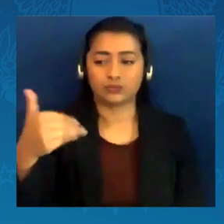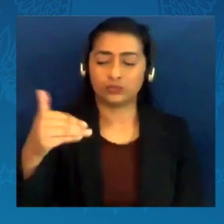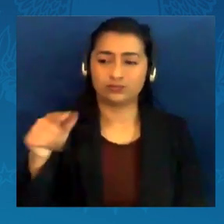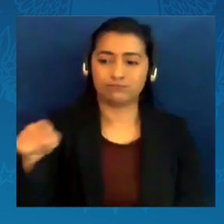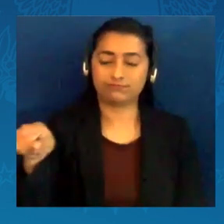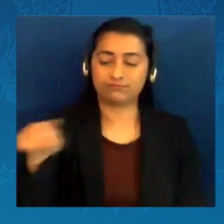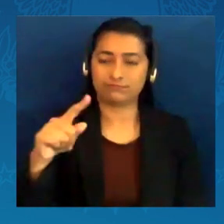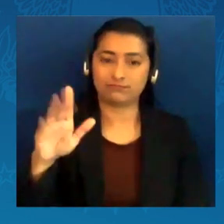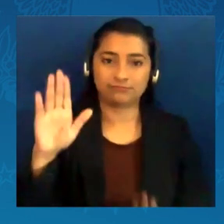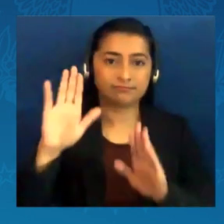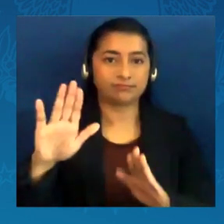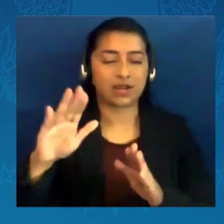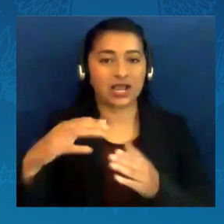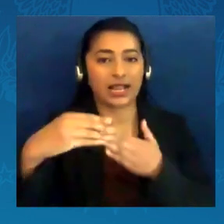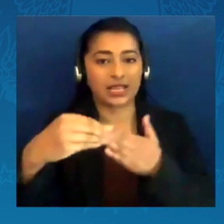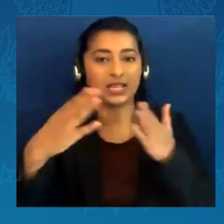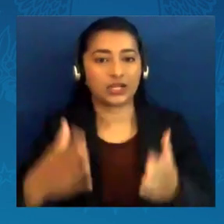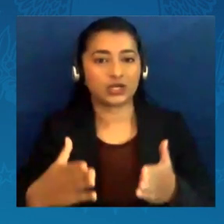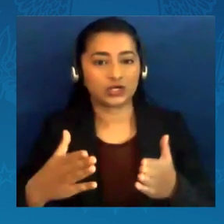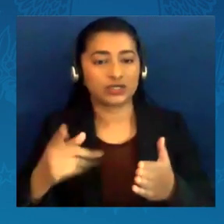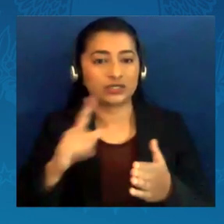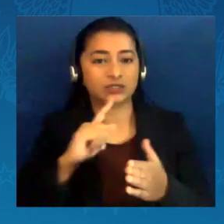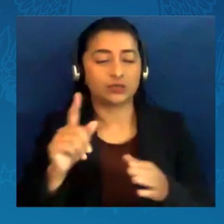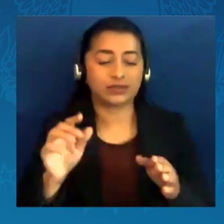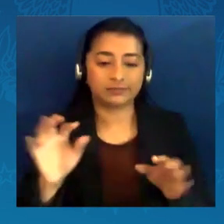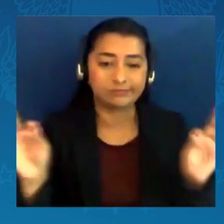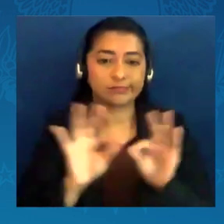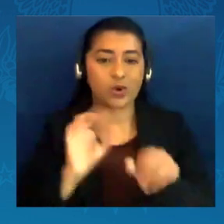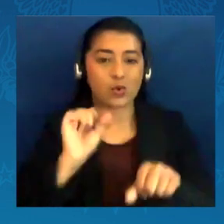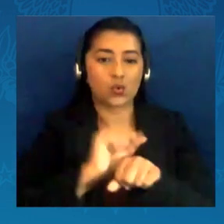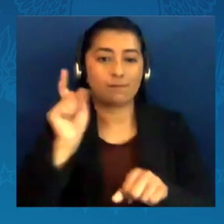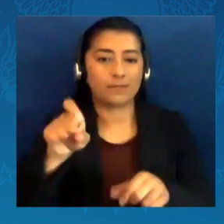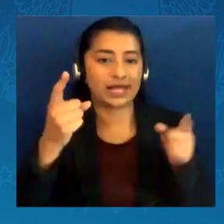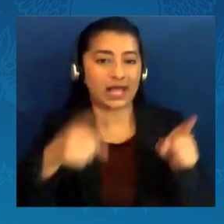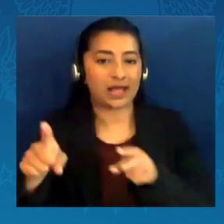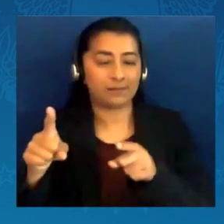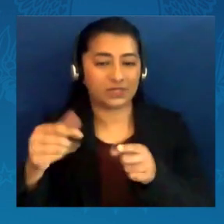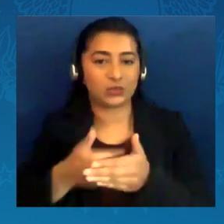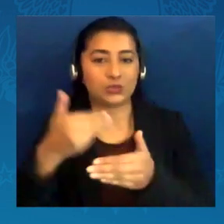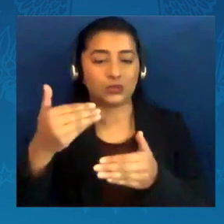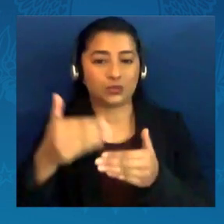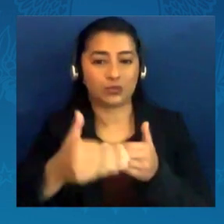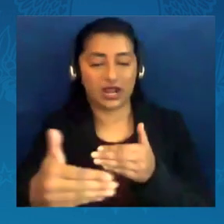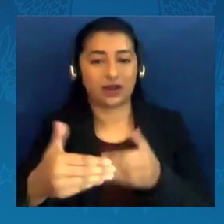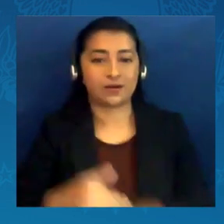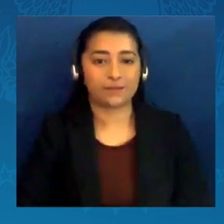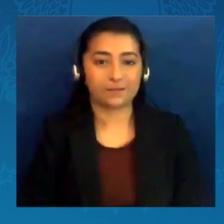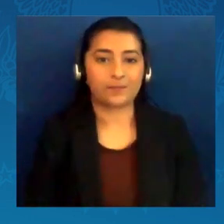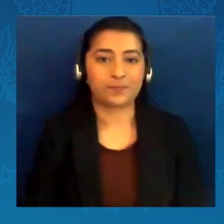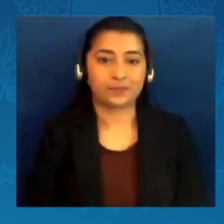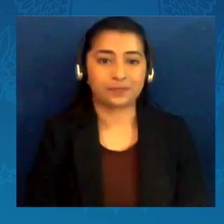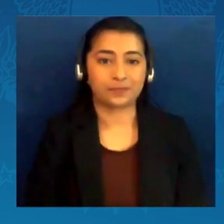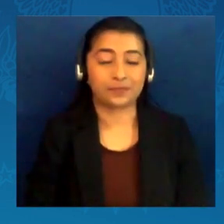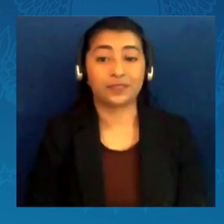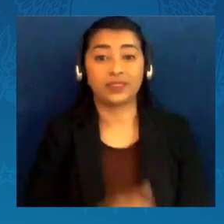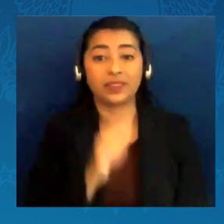in this vital work that must happen in the new era that not only is an era for our country, but for the world.